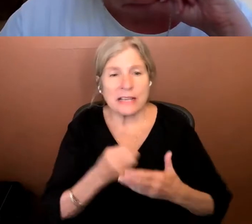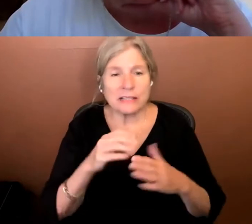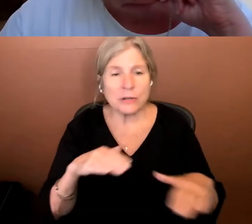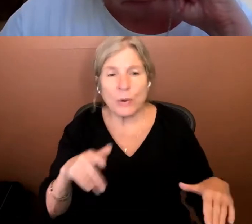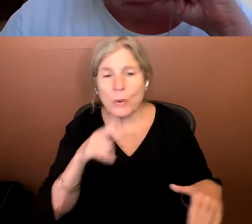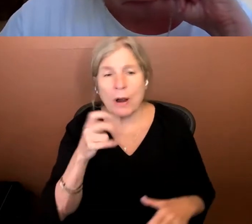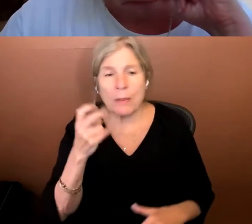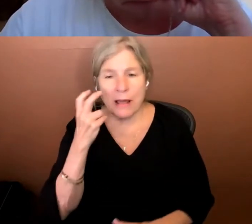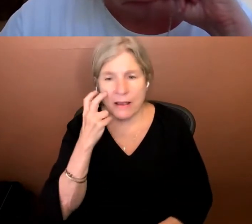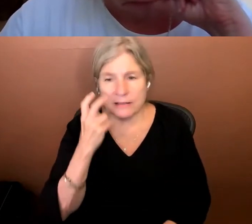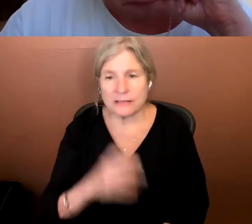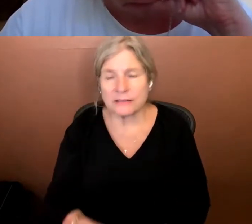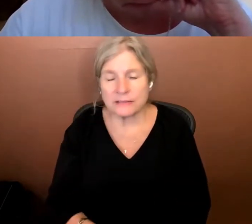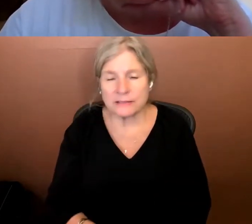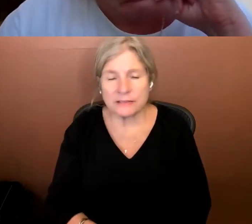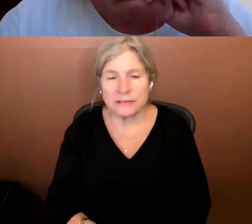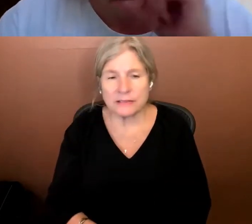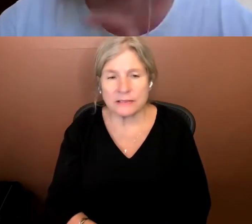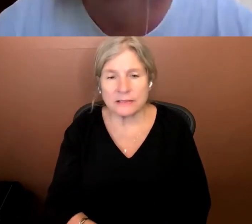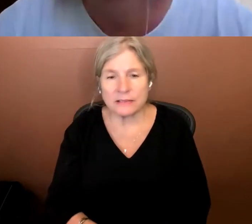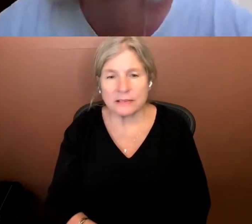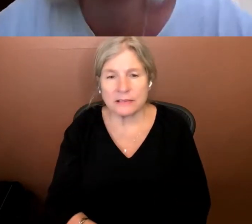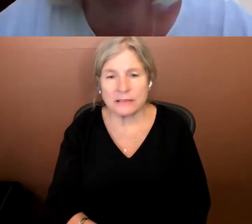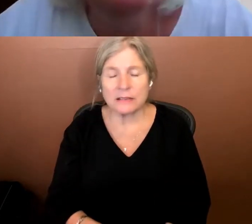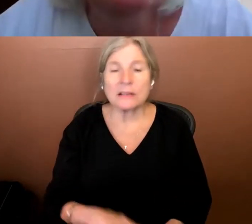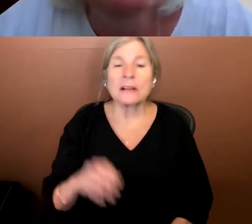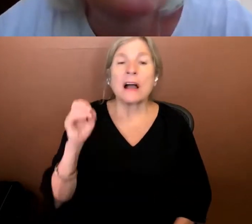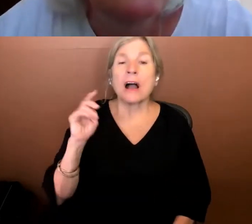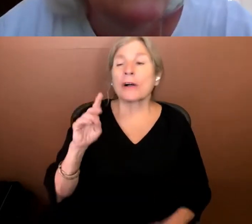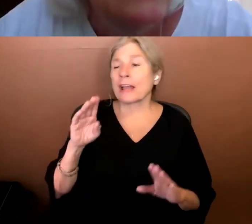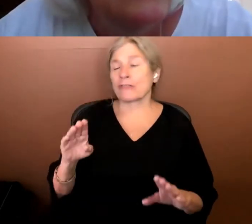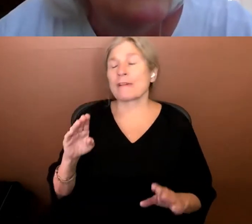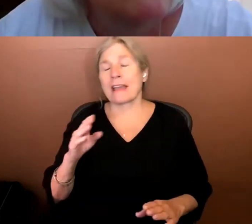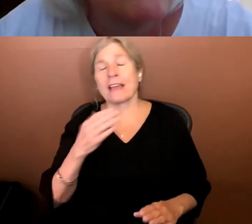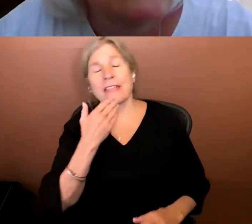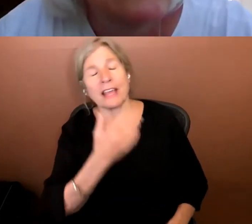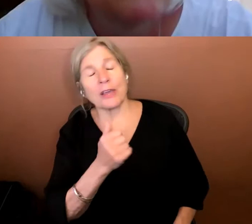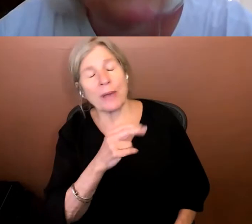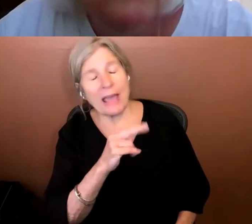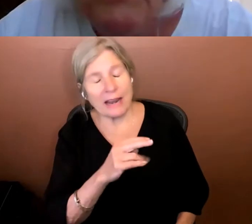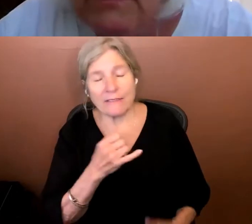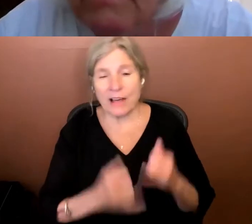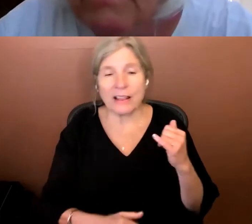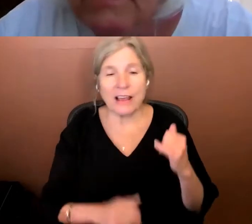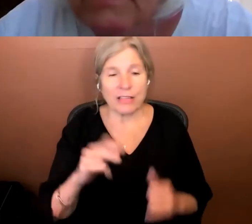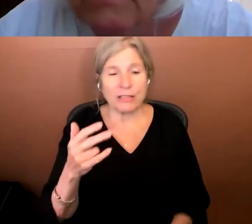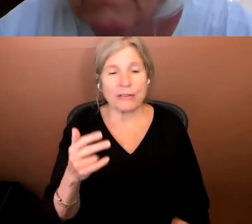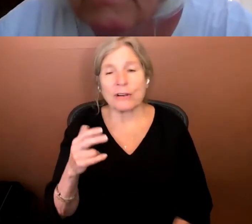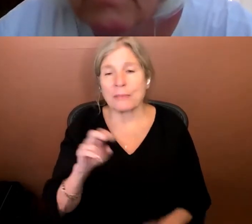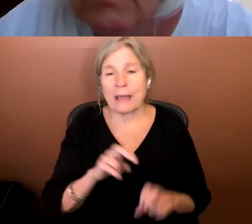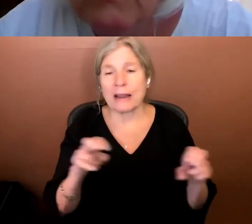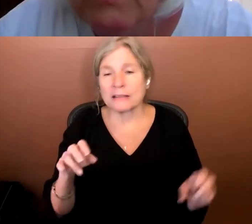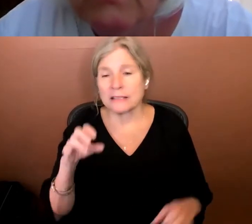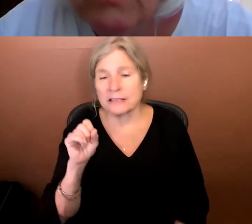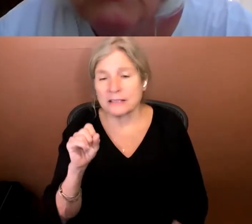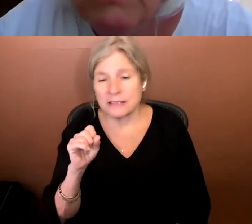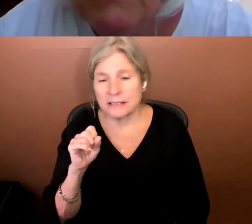Georgina Kleege: Okay. Great. Thanks, Ann. Finally, our third panelist is and correct me if